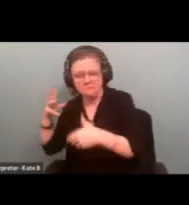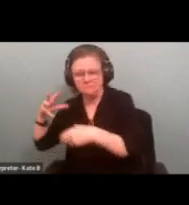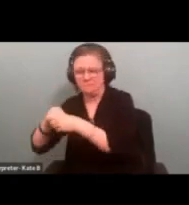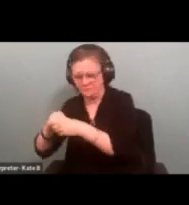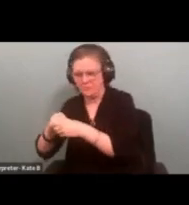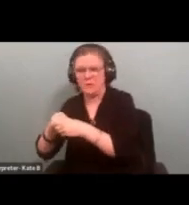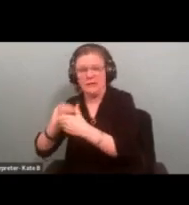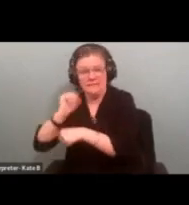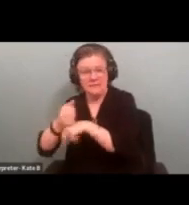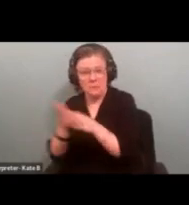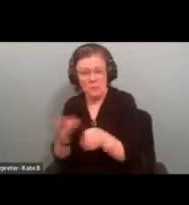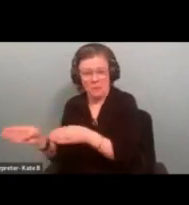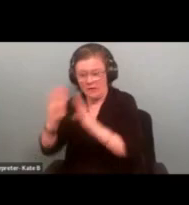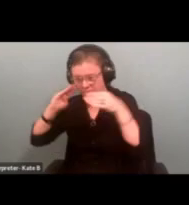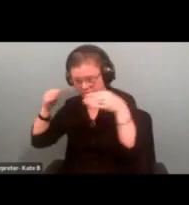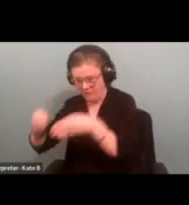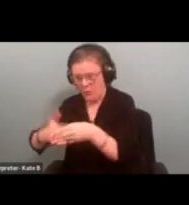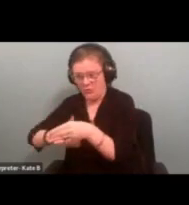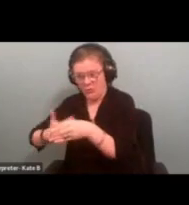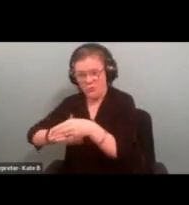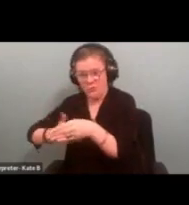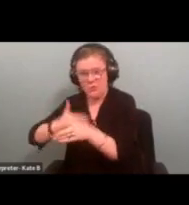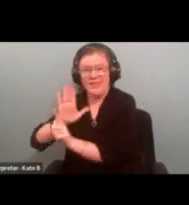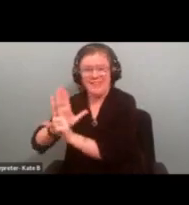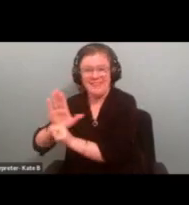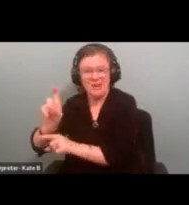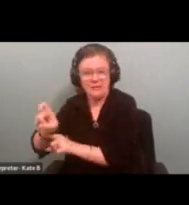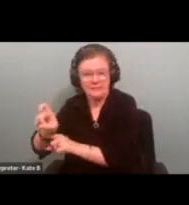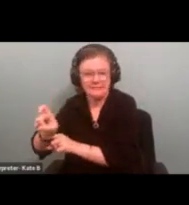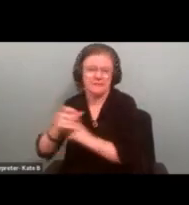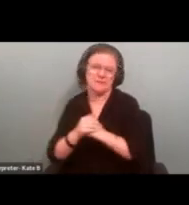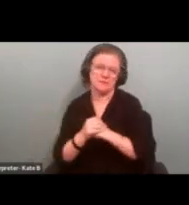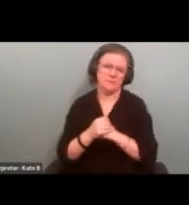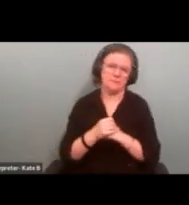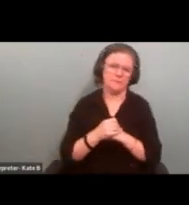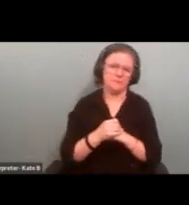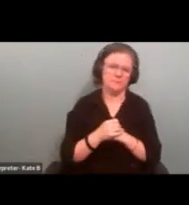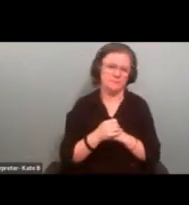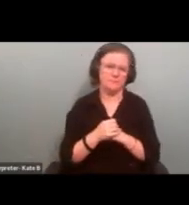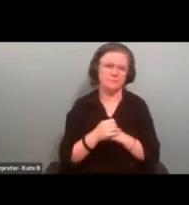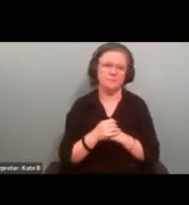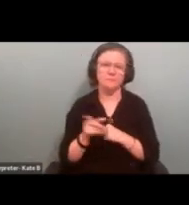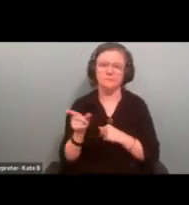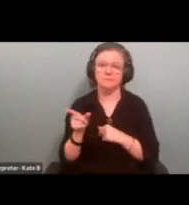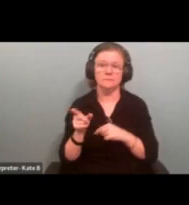based on the youth and families unique identified needs. Wraparound is not a cookie